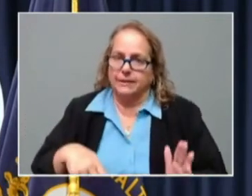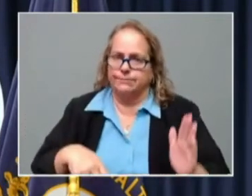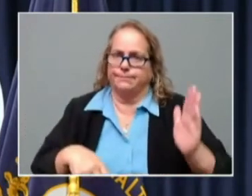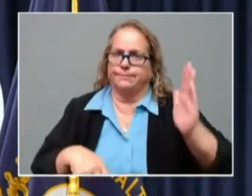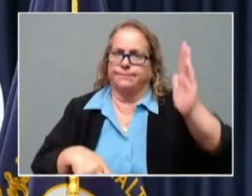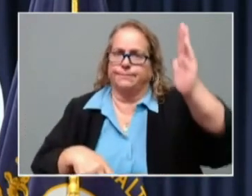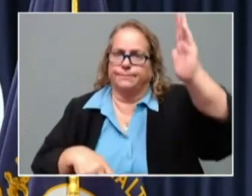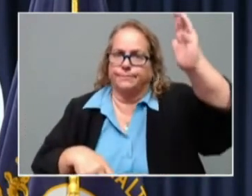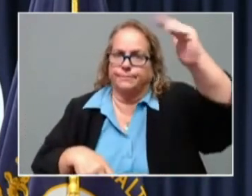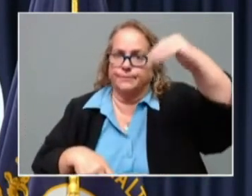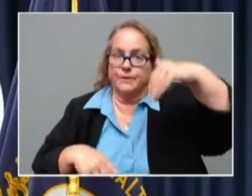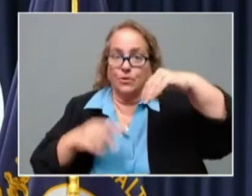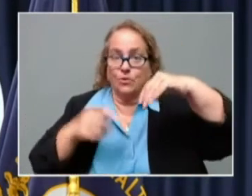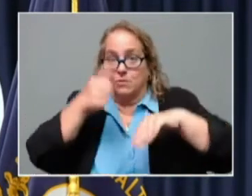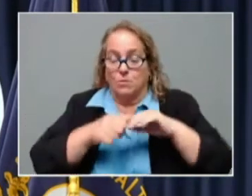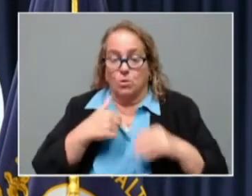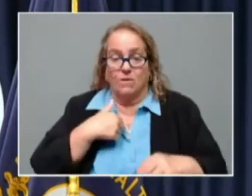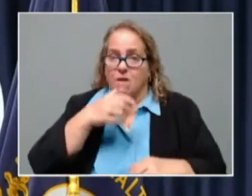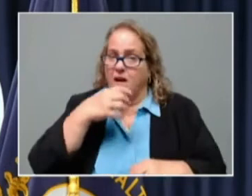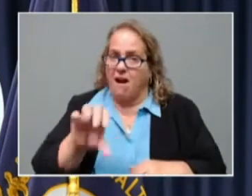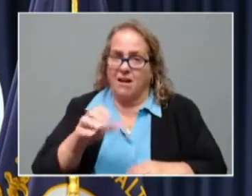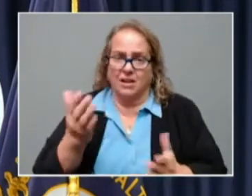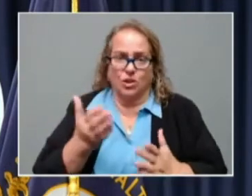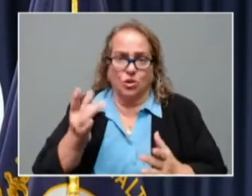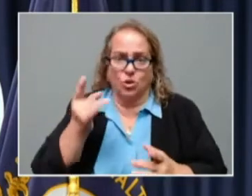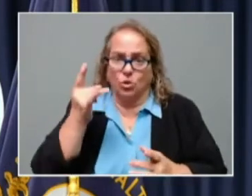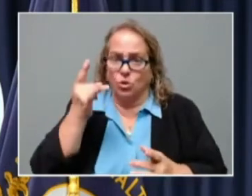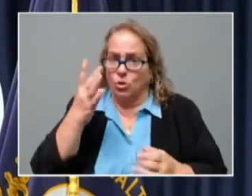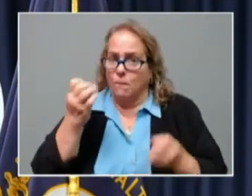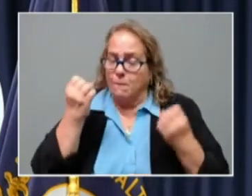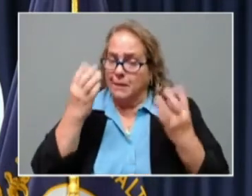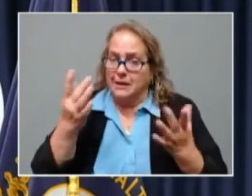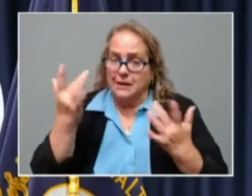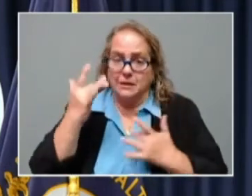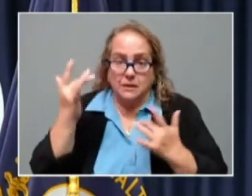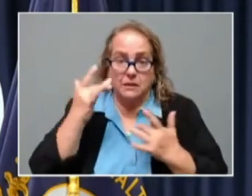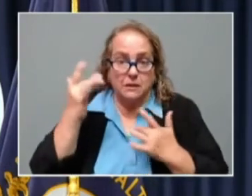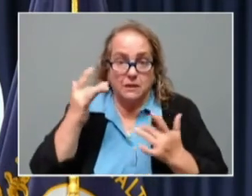and we have had so many cases uh, if we beat those projections, that's going to